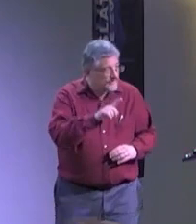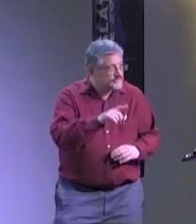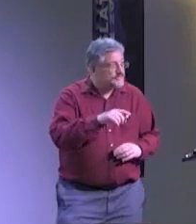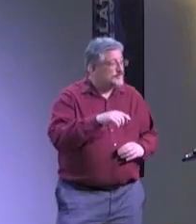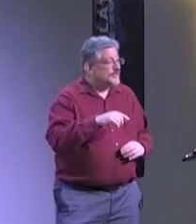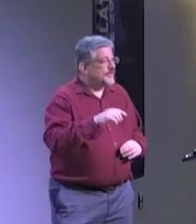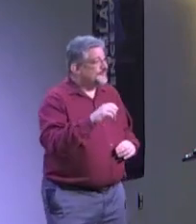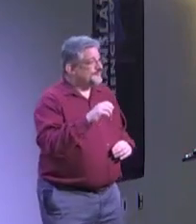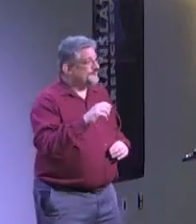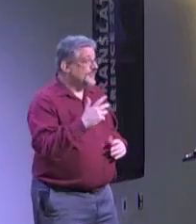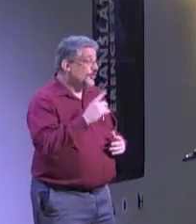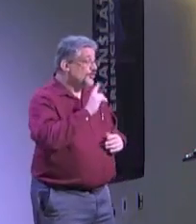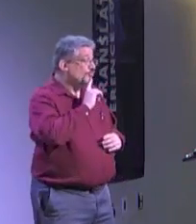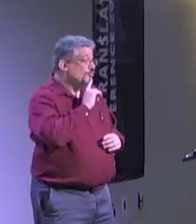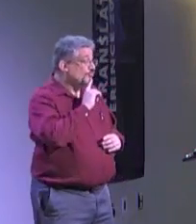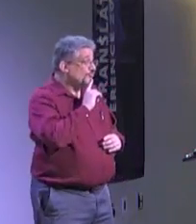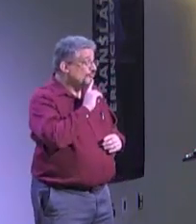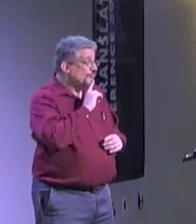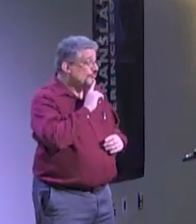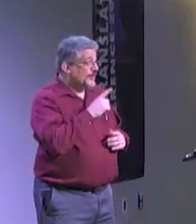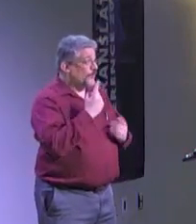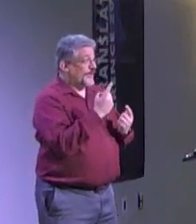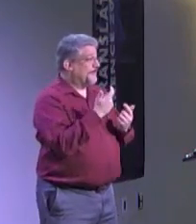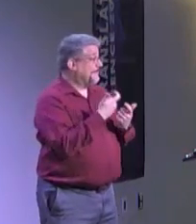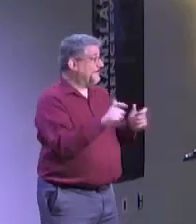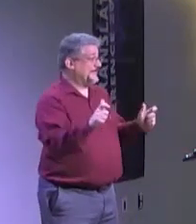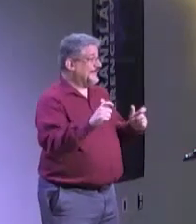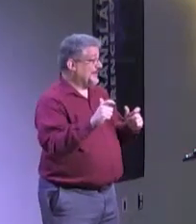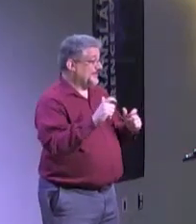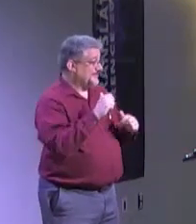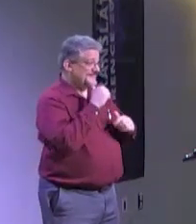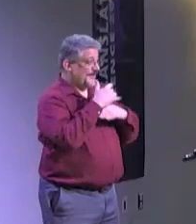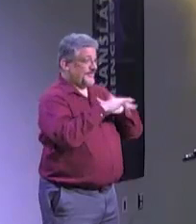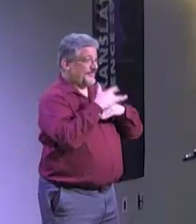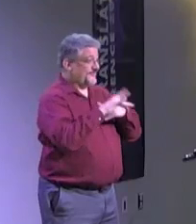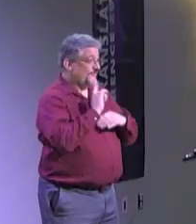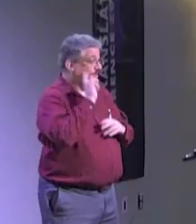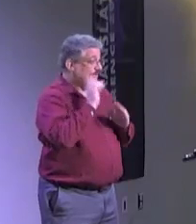Thank you for your question.